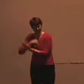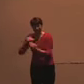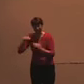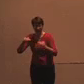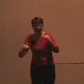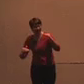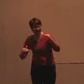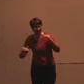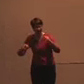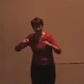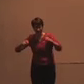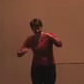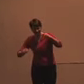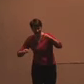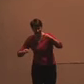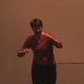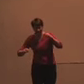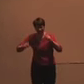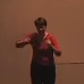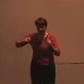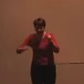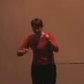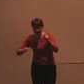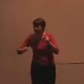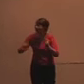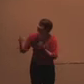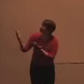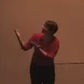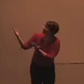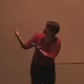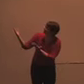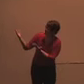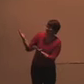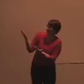And you will see some unknown mysterious steps.